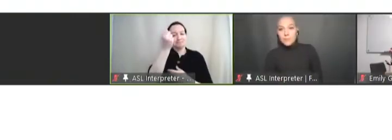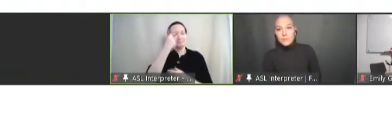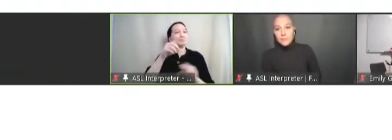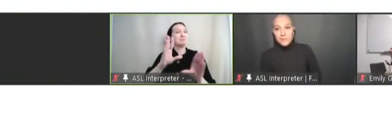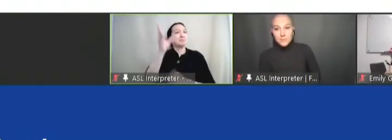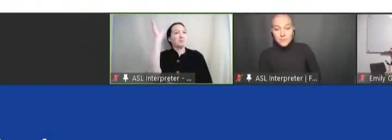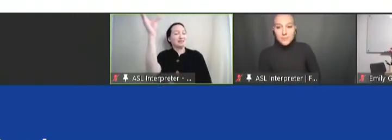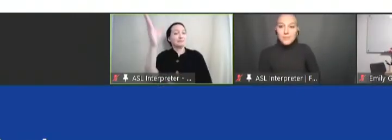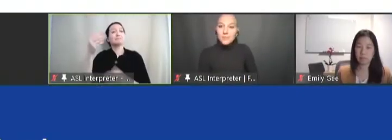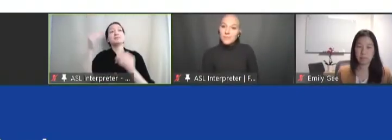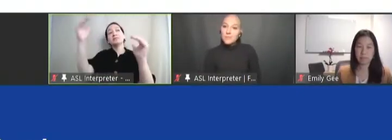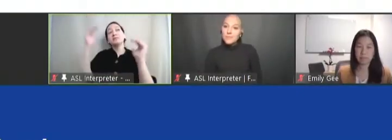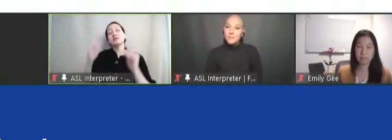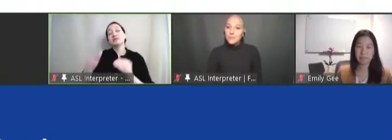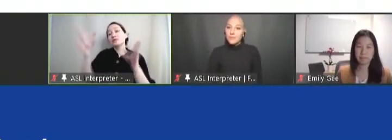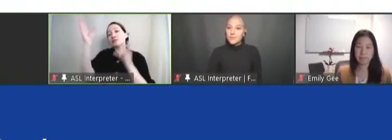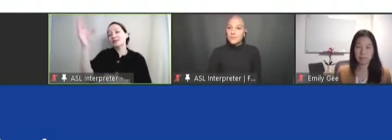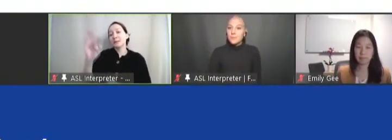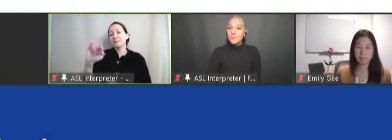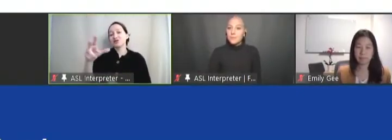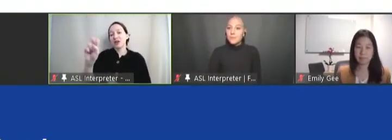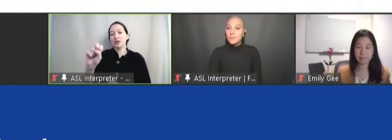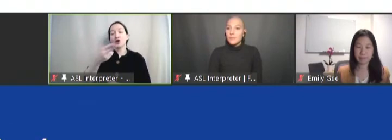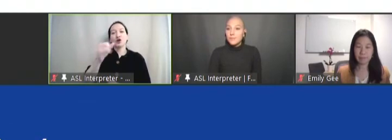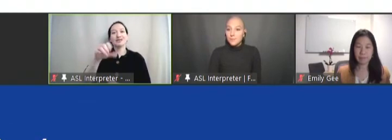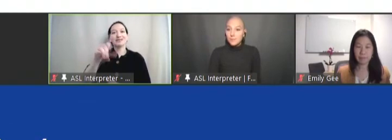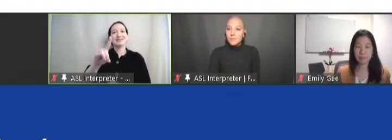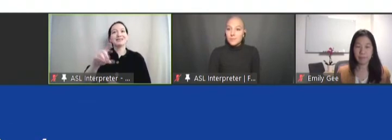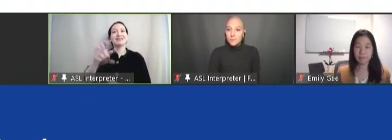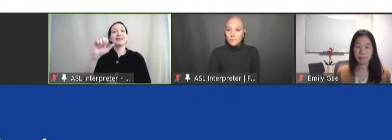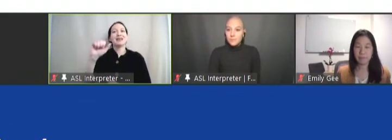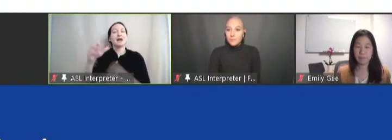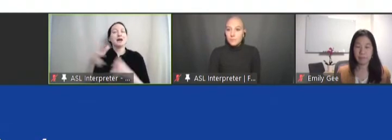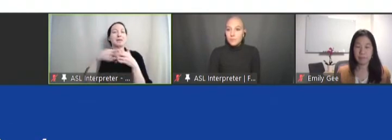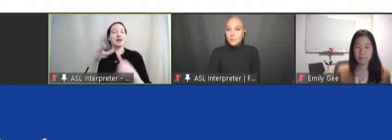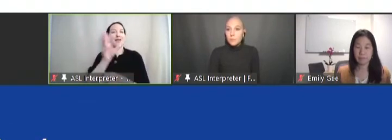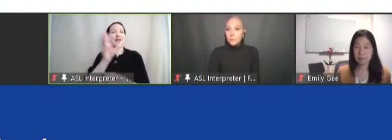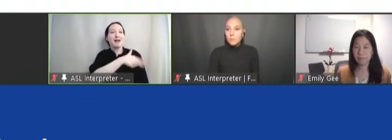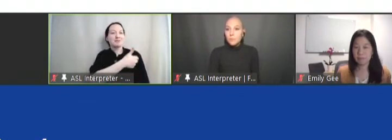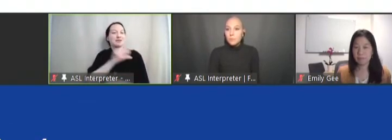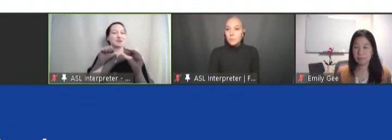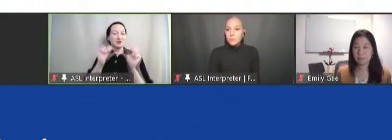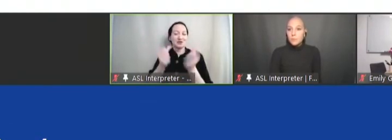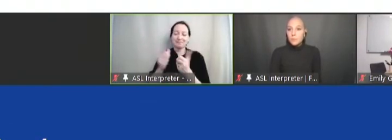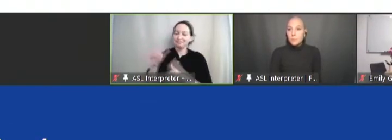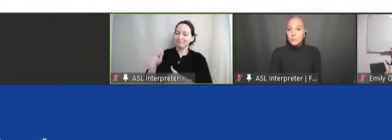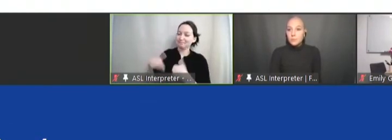Our next presenter is Michelle Hood, from the American Hospital Association. Ms. Hood, your slides are up. You have the floor.